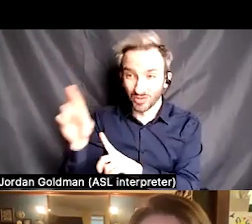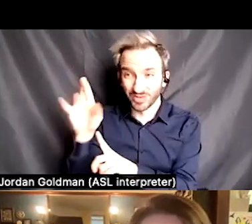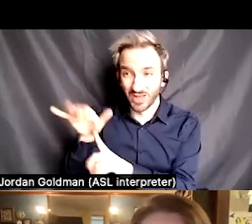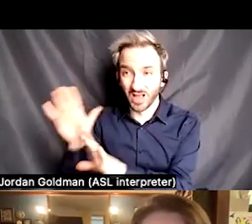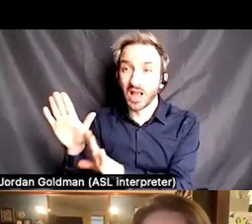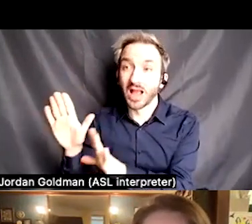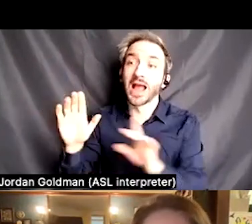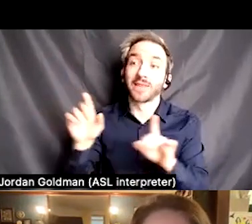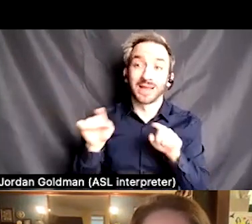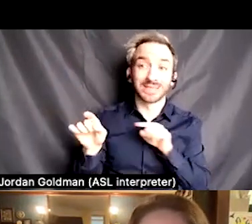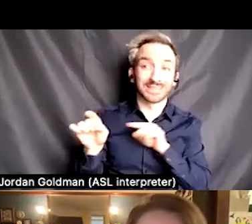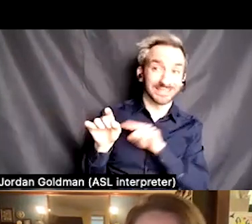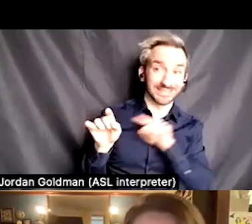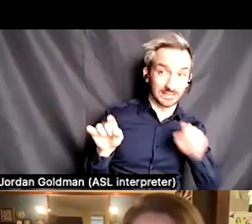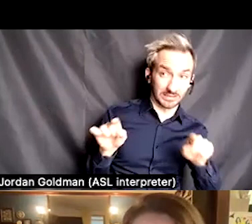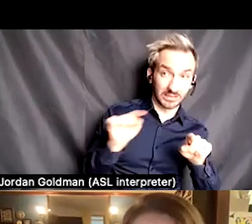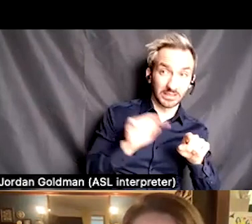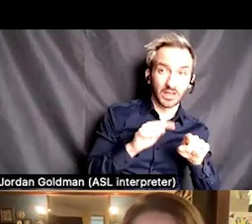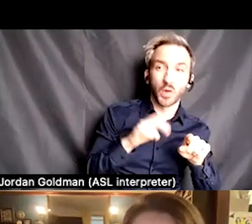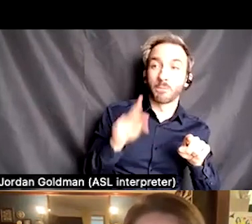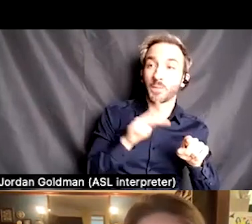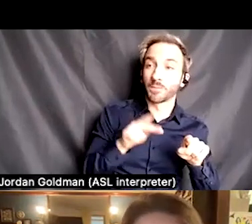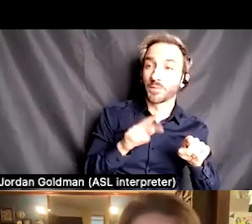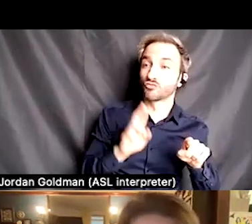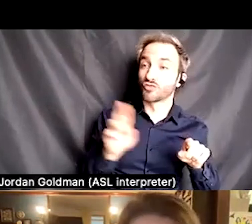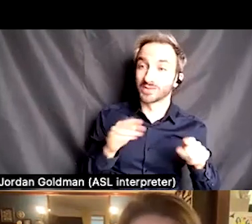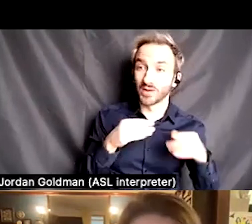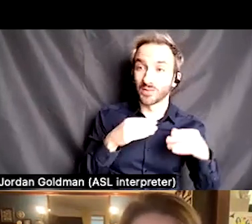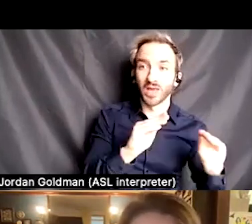next to them show the sales of regency romances that are not part of the "Bridgerton" series.